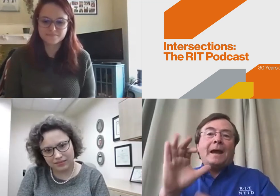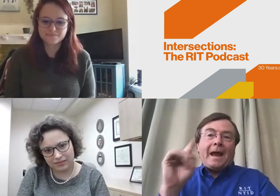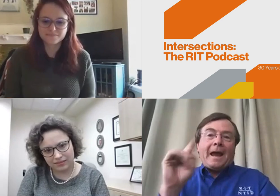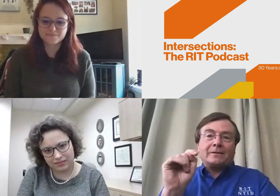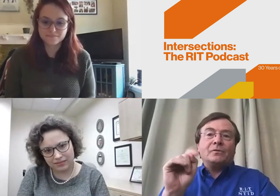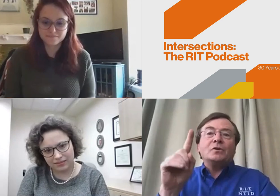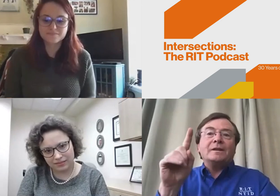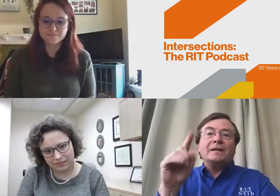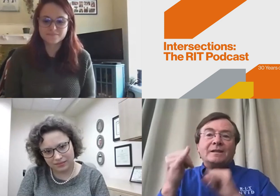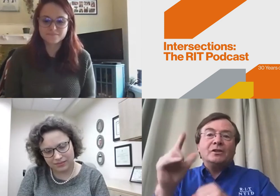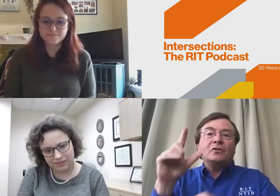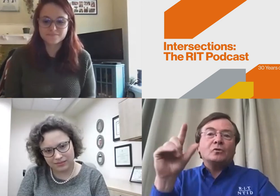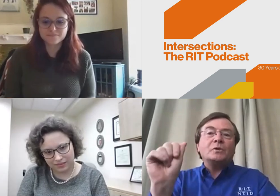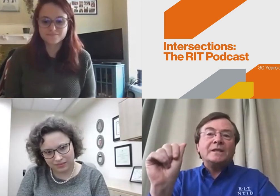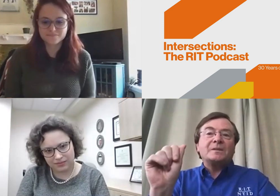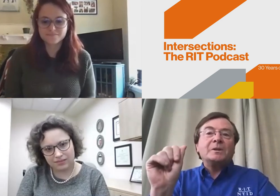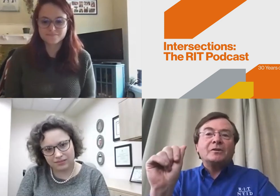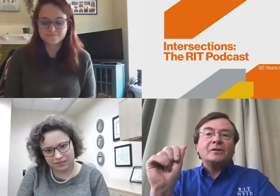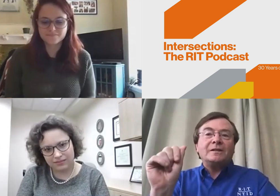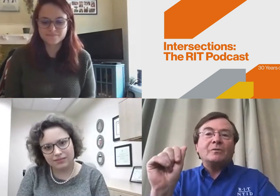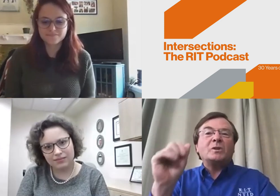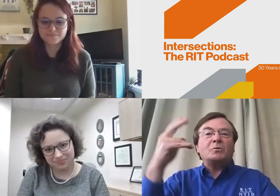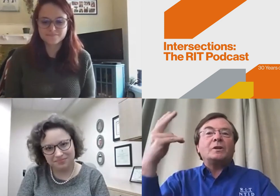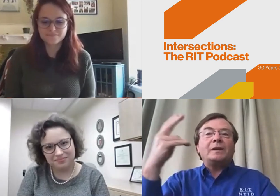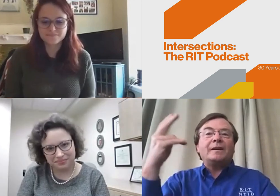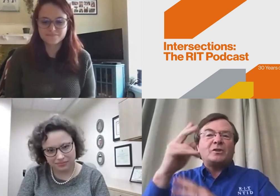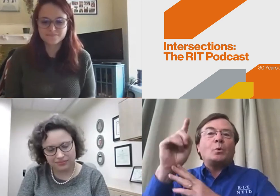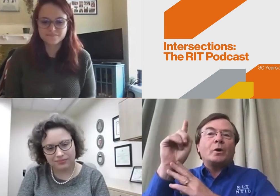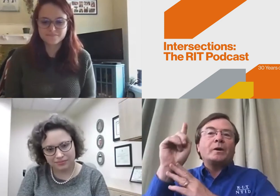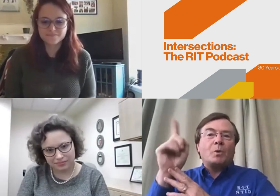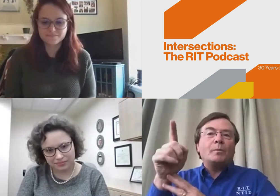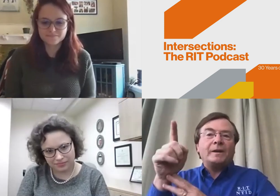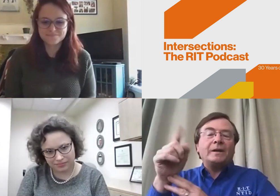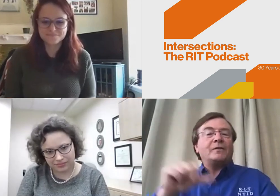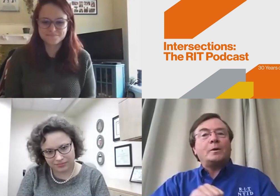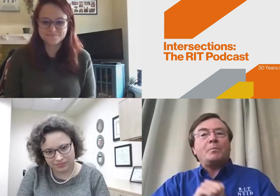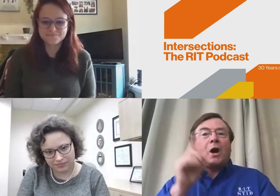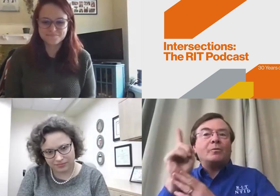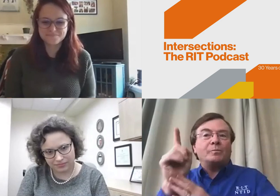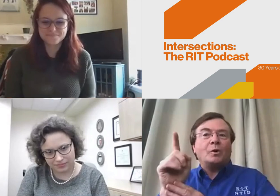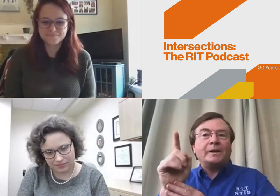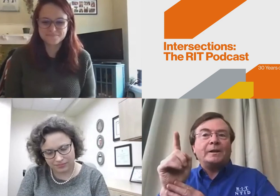act for individuals with disabilities. It was really a historic moment and a very proud moment.